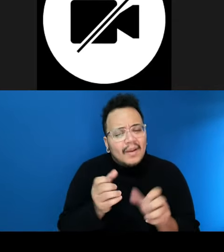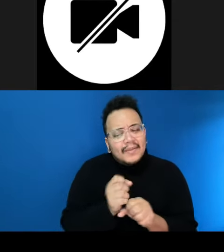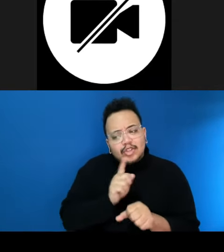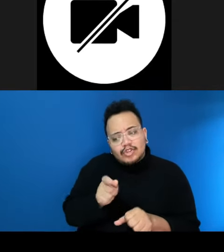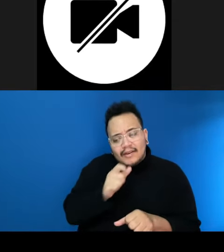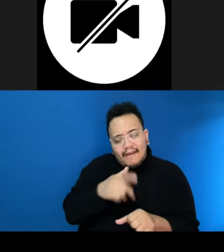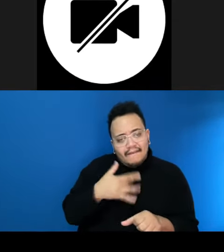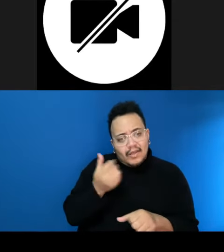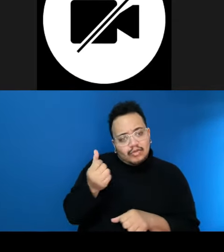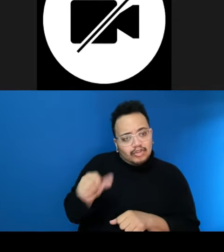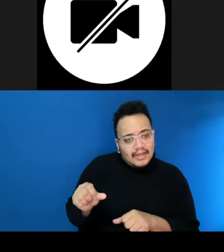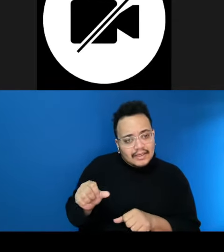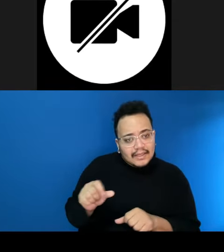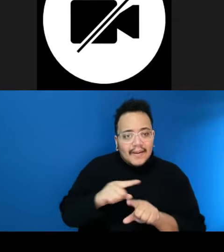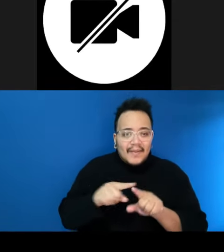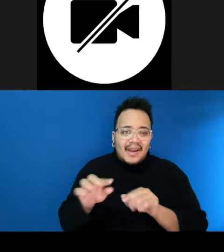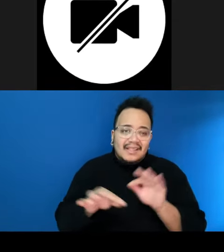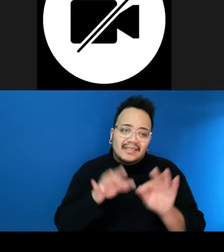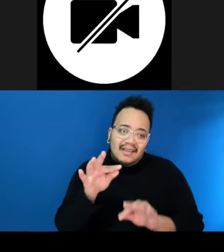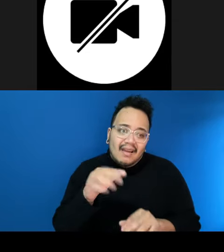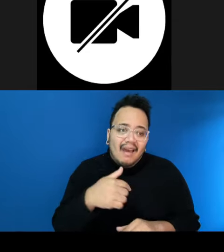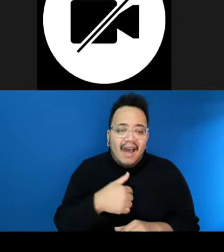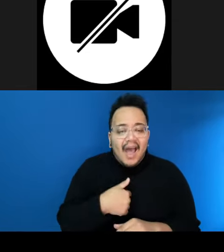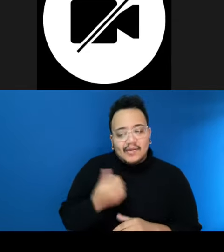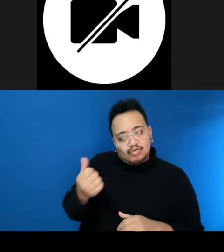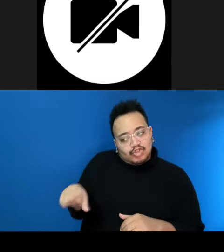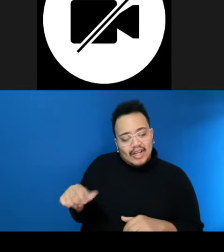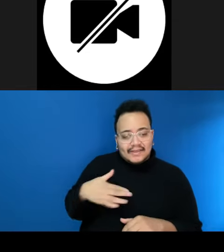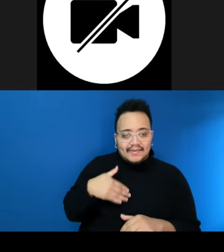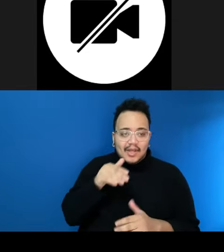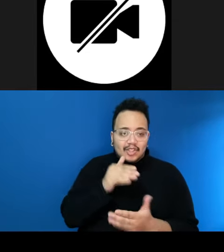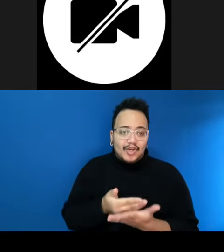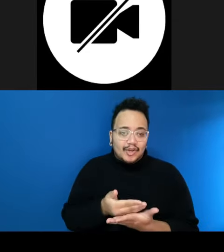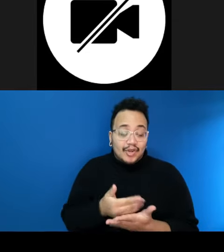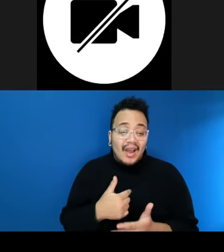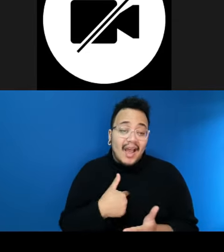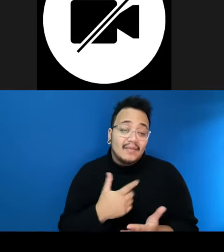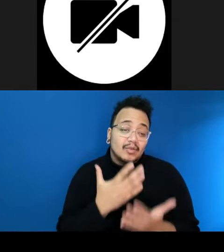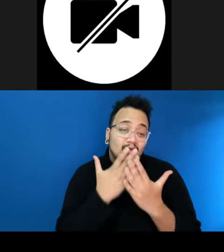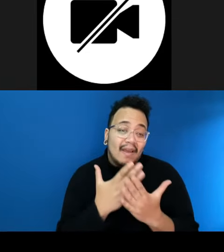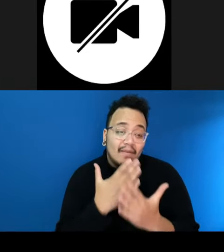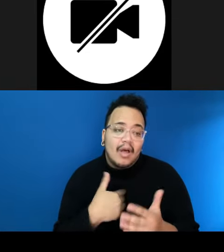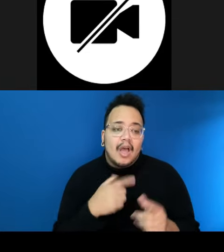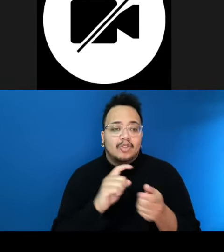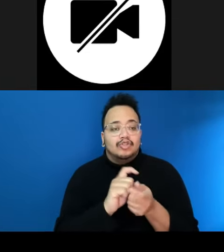"but instead I was the one who was rejecting her. "I'm so grateful I could change things,